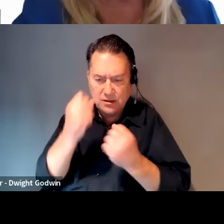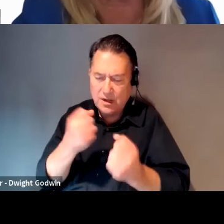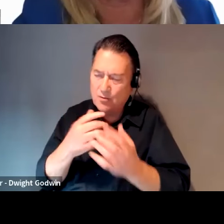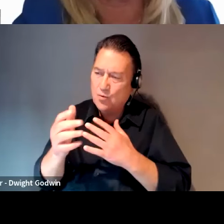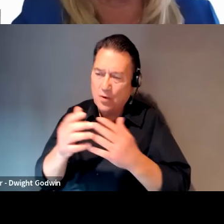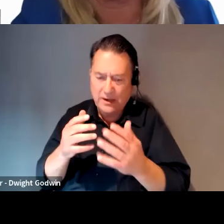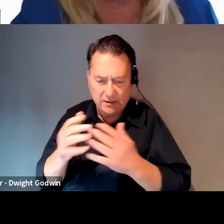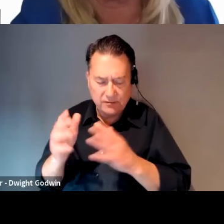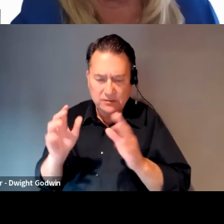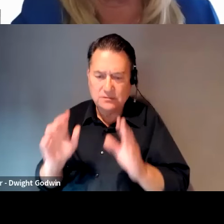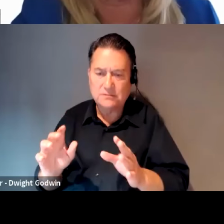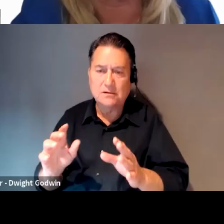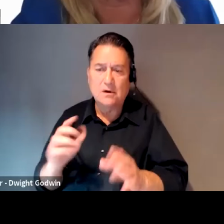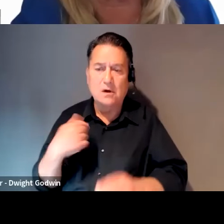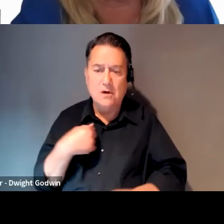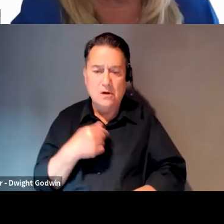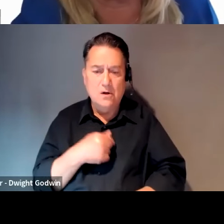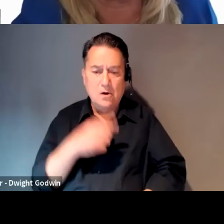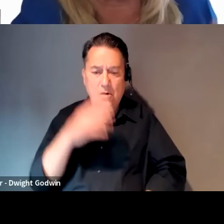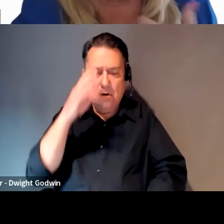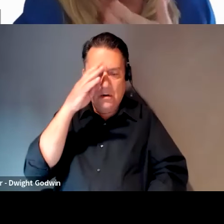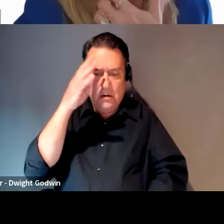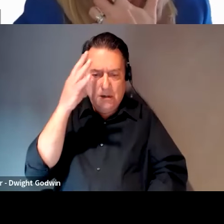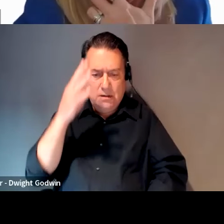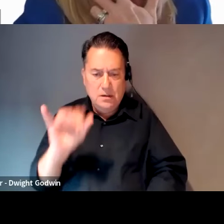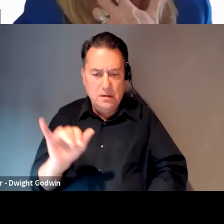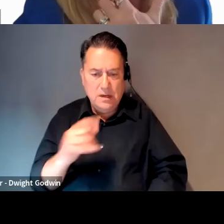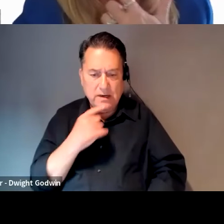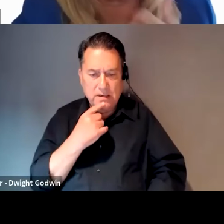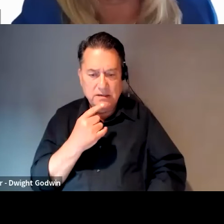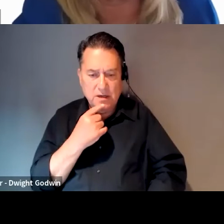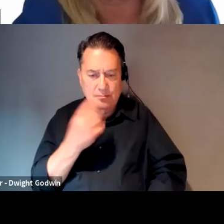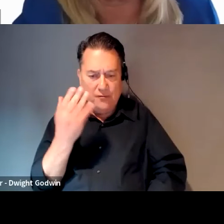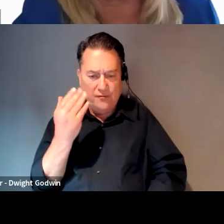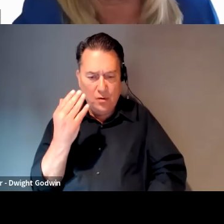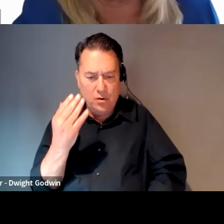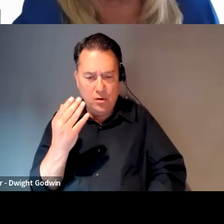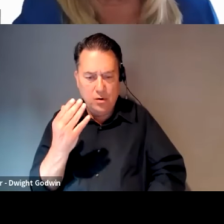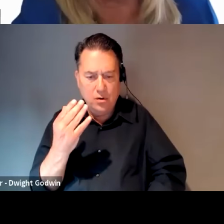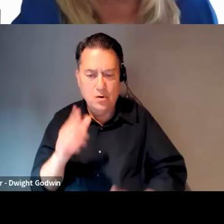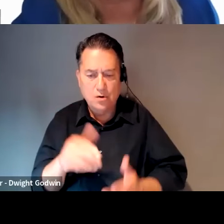And so our innovations, like I shared, starting centralized screenings,